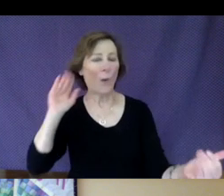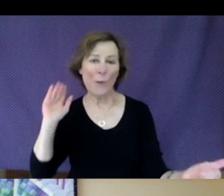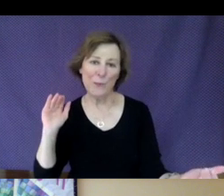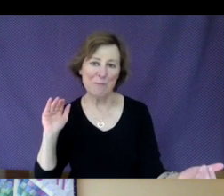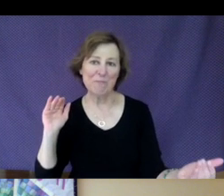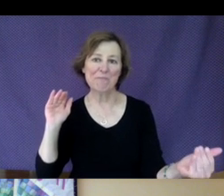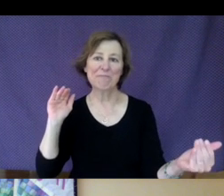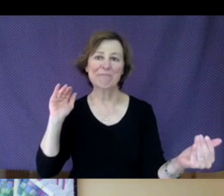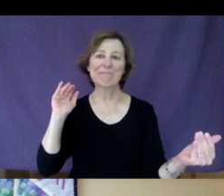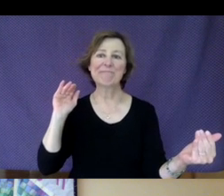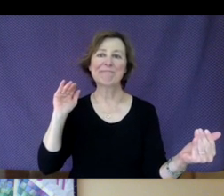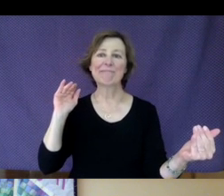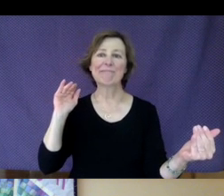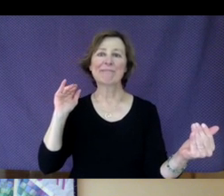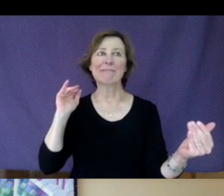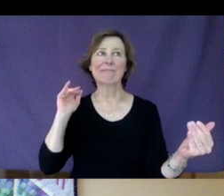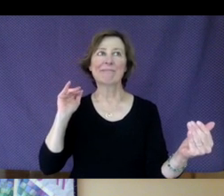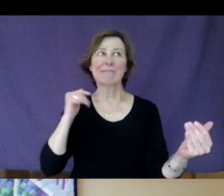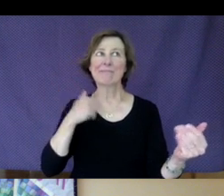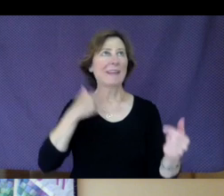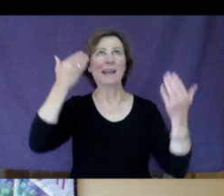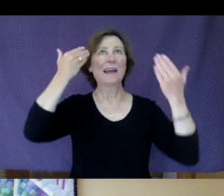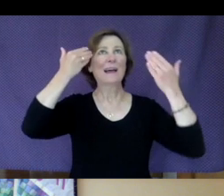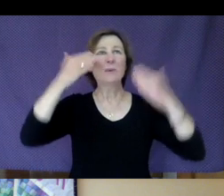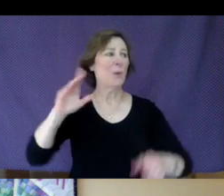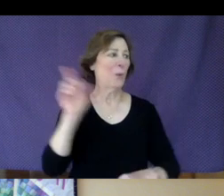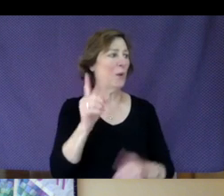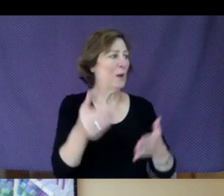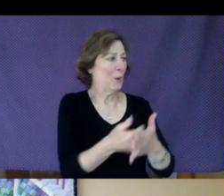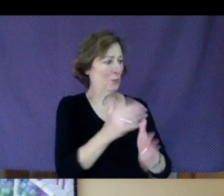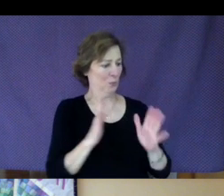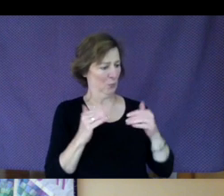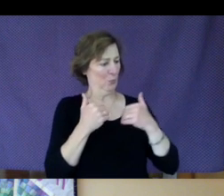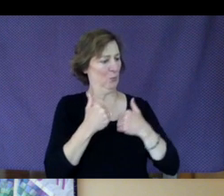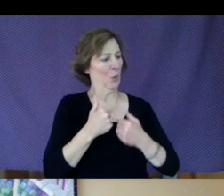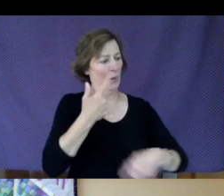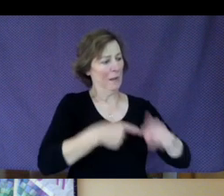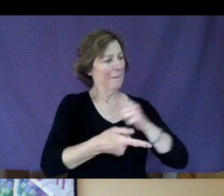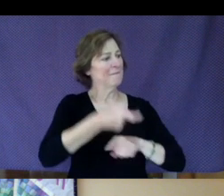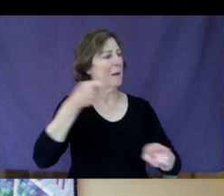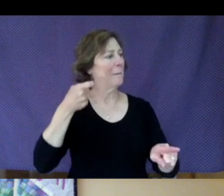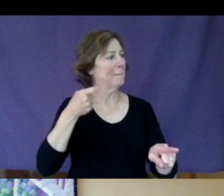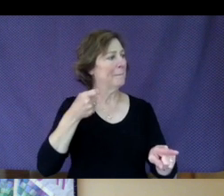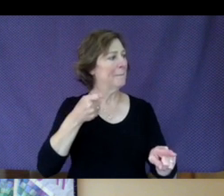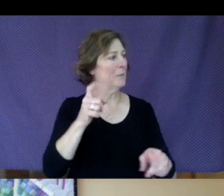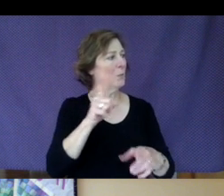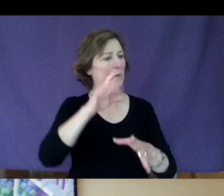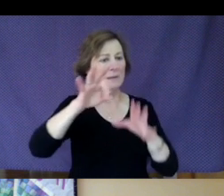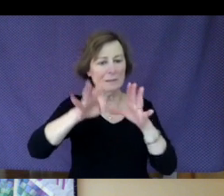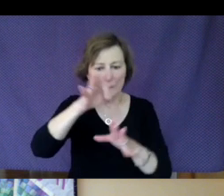I don't know where new souls come from Where the spirit the consciousness